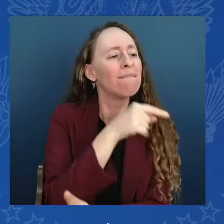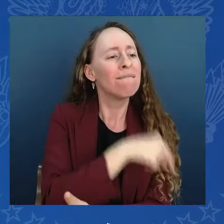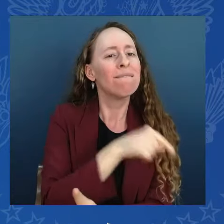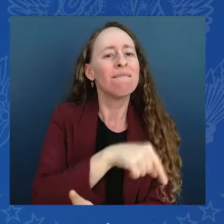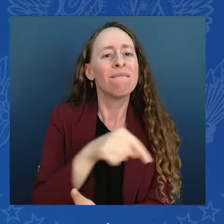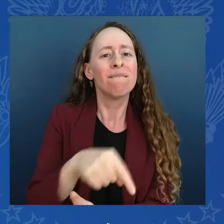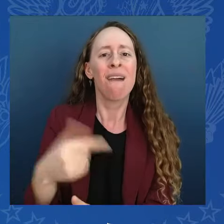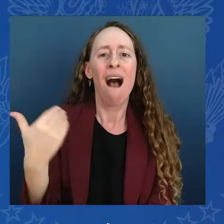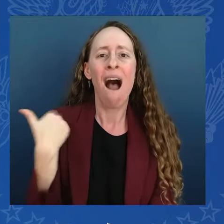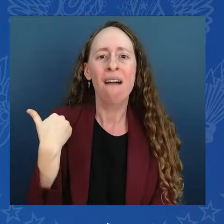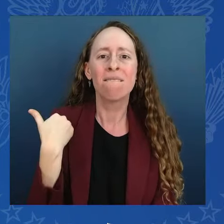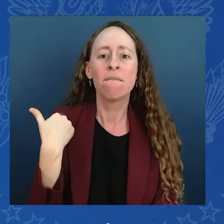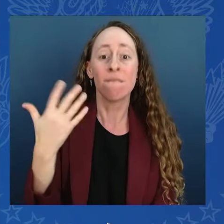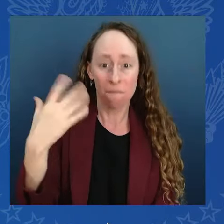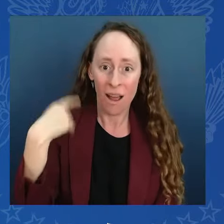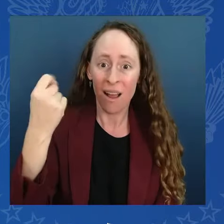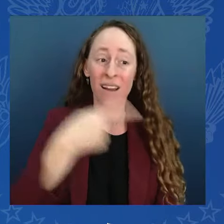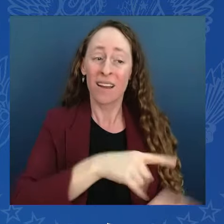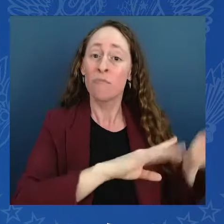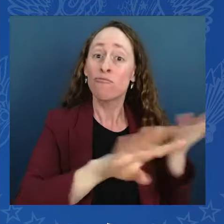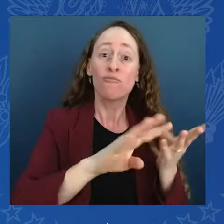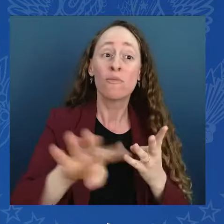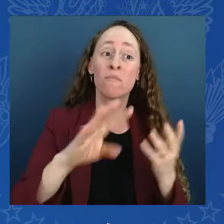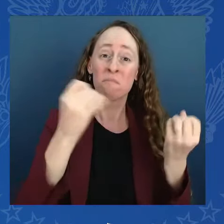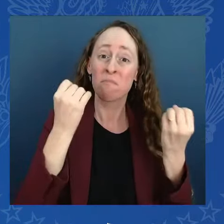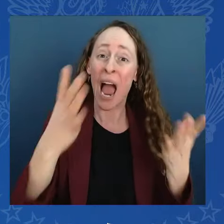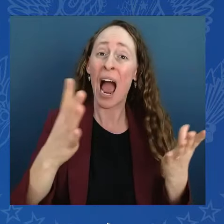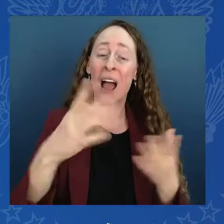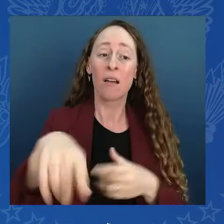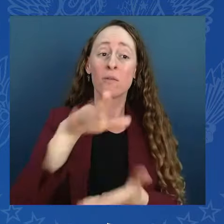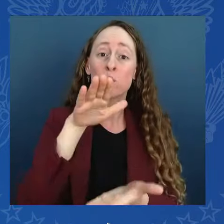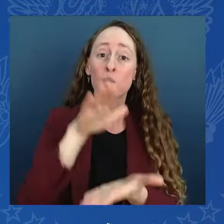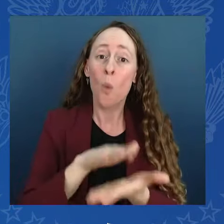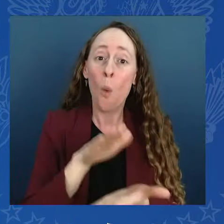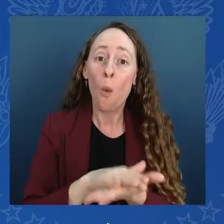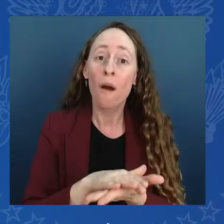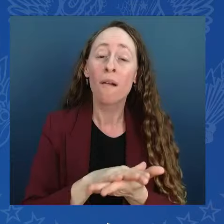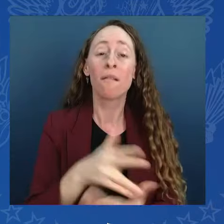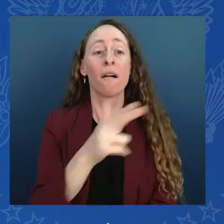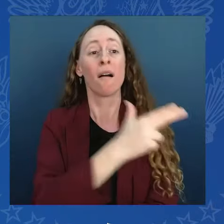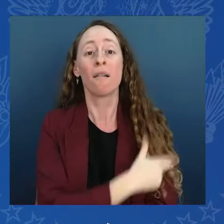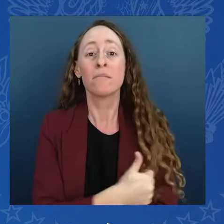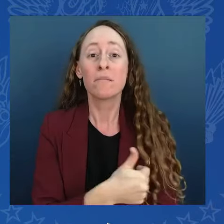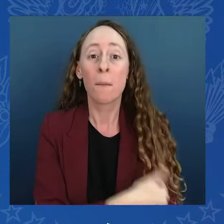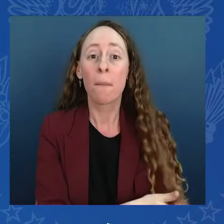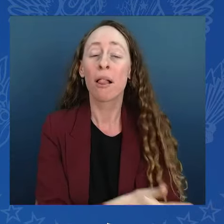including some 340,000 lead pipe service lines right here in Wisconsin.